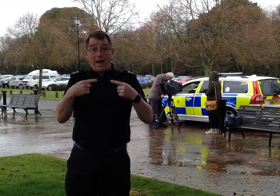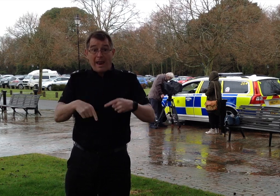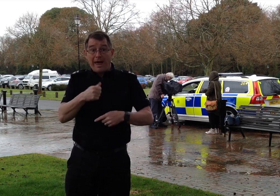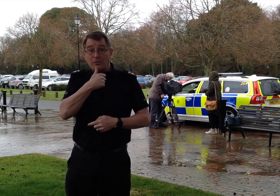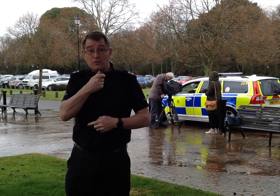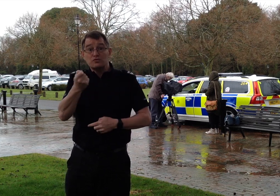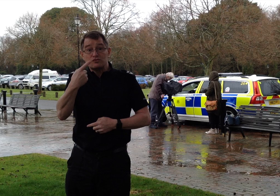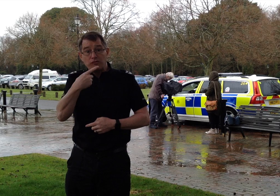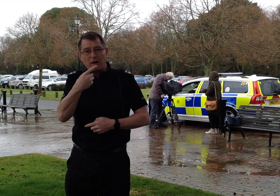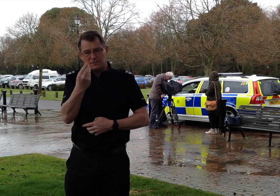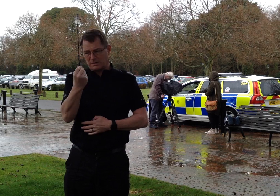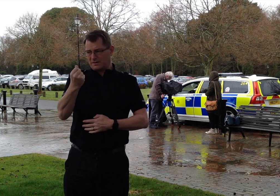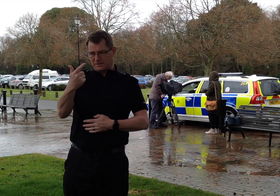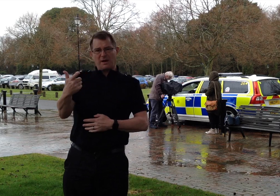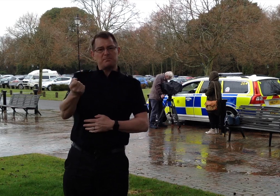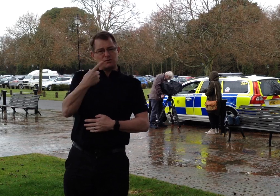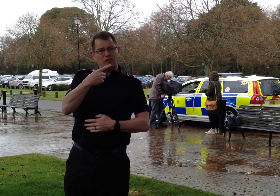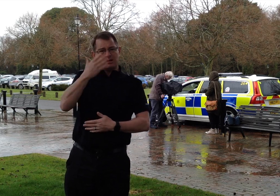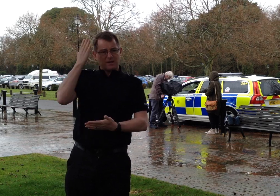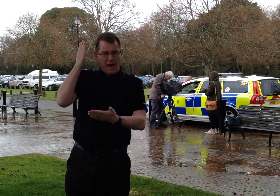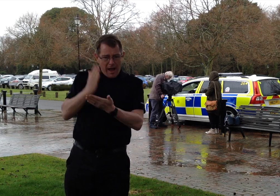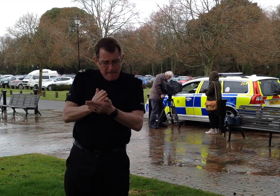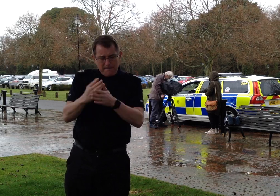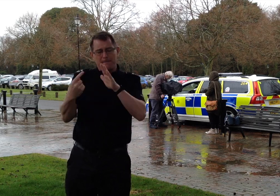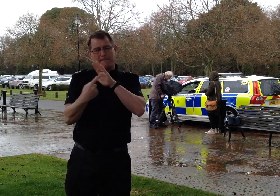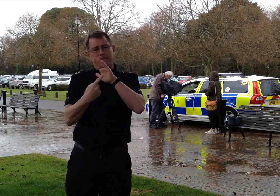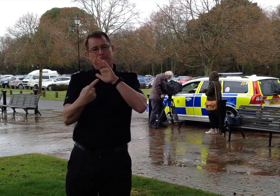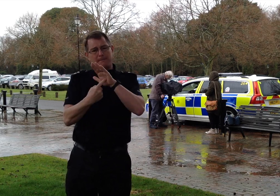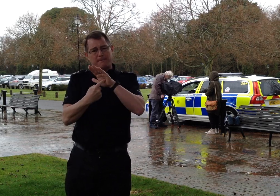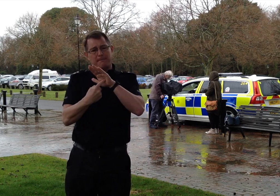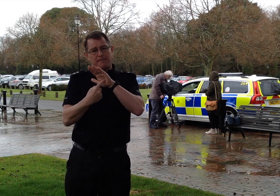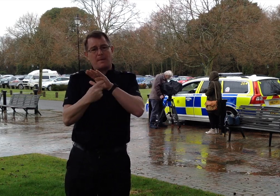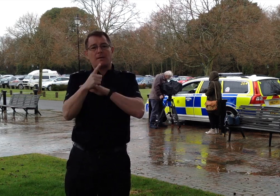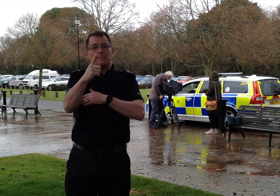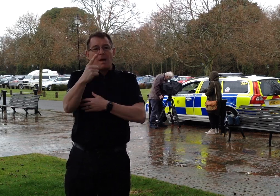that's allowed ... and some drugs are really important